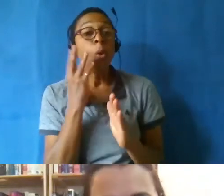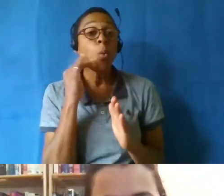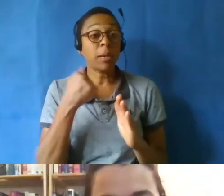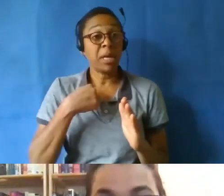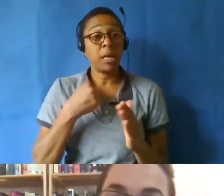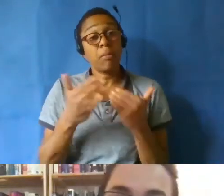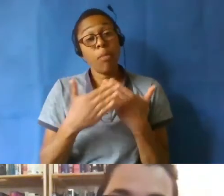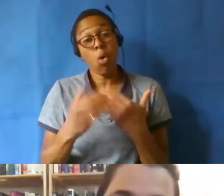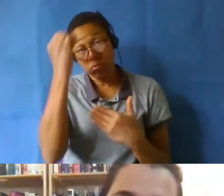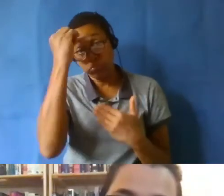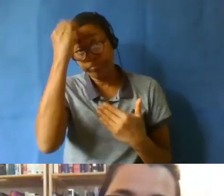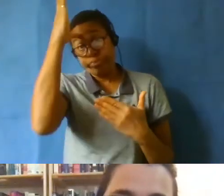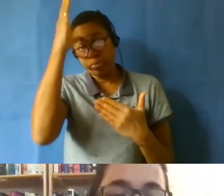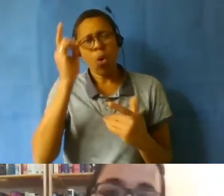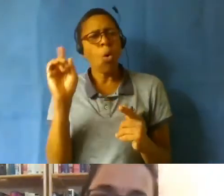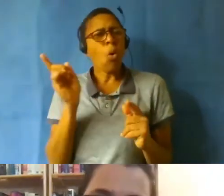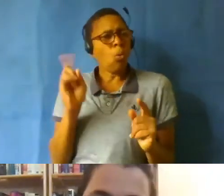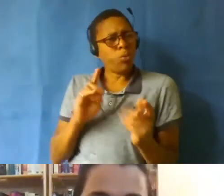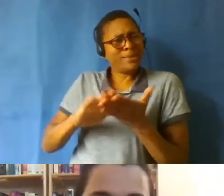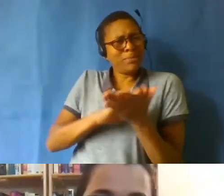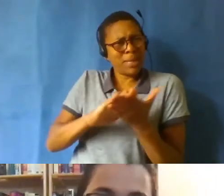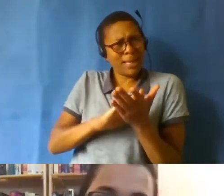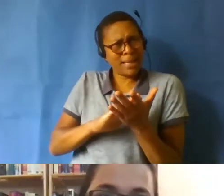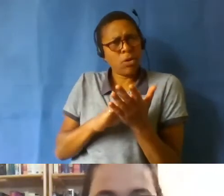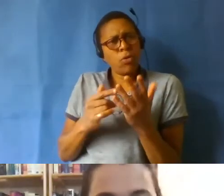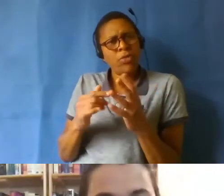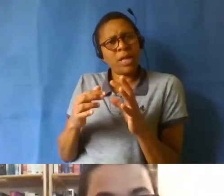what anti-caste, the intersection between anti-caste movements and disability justice